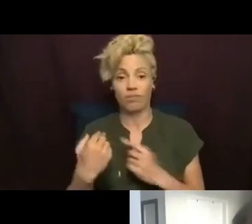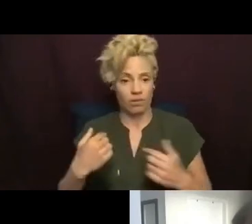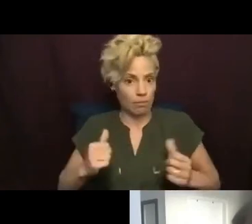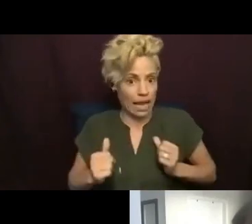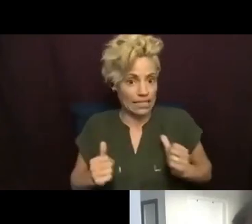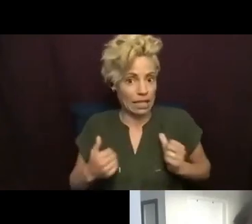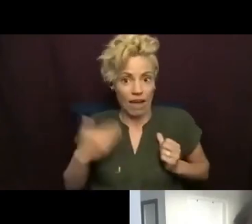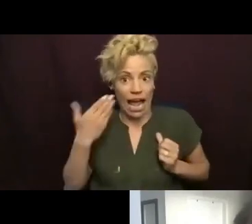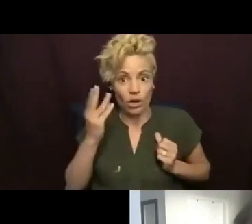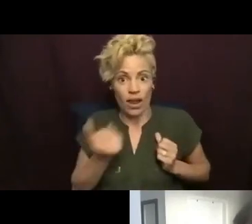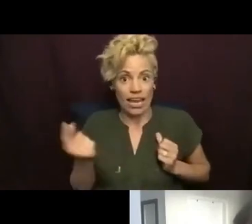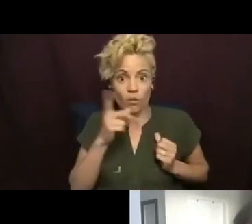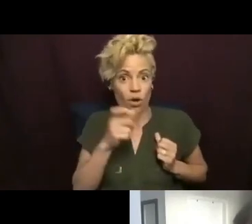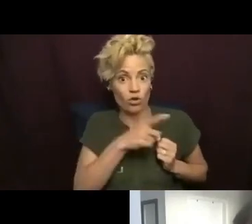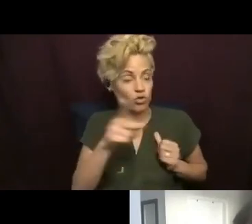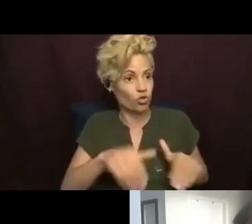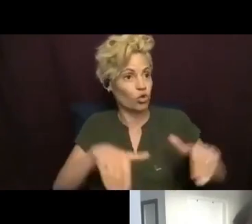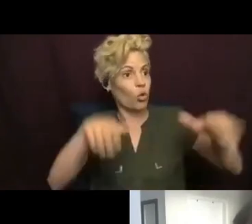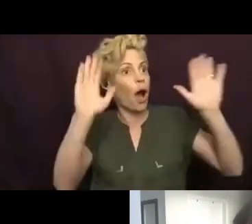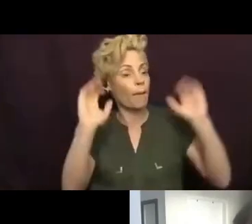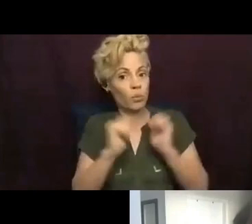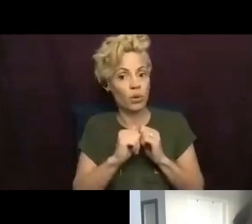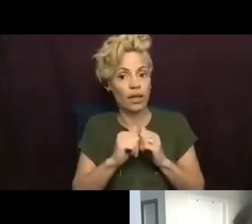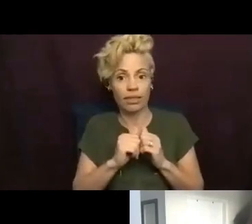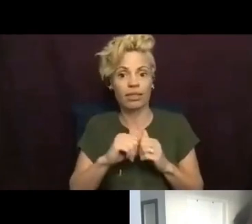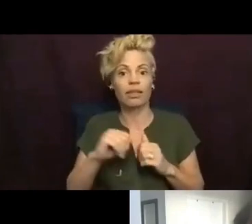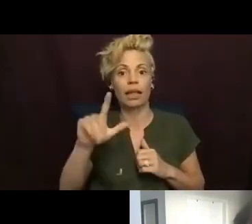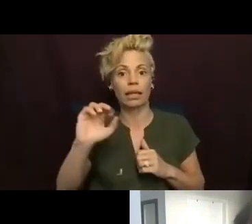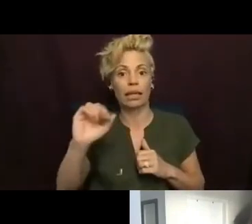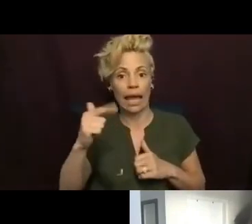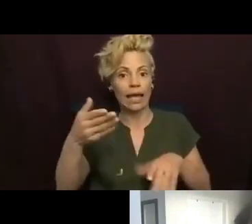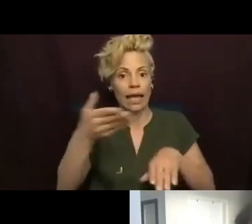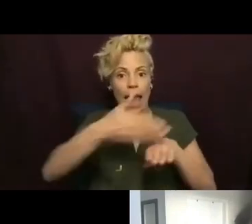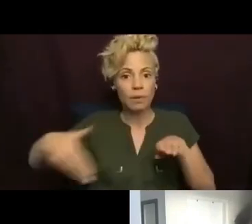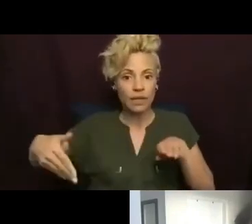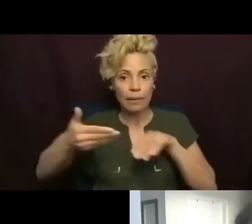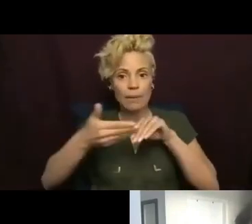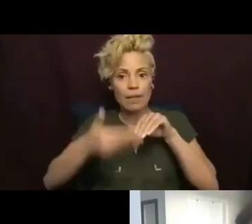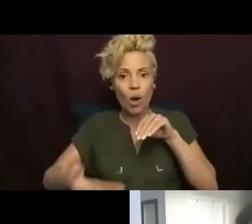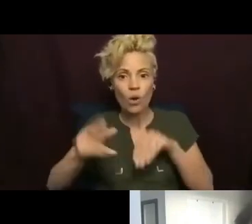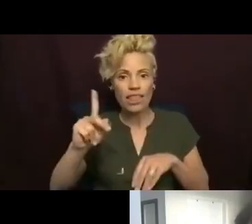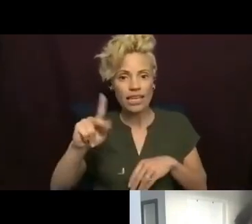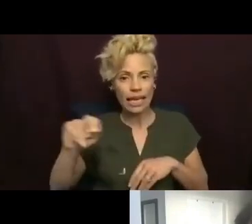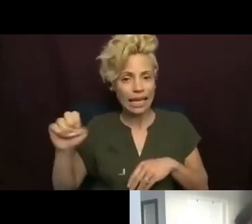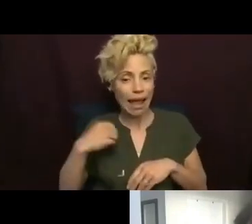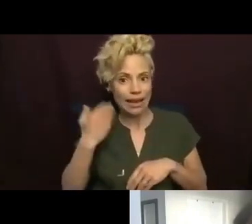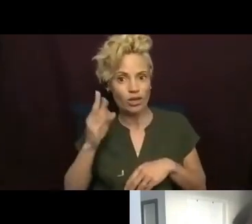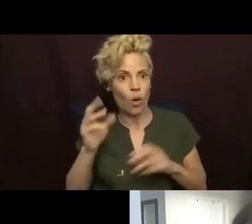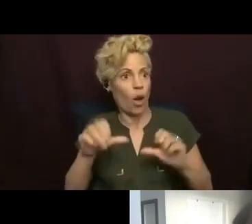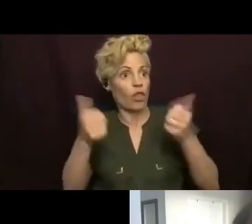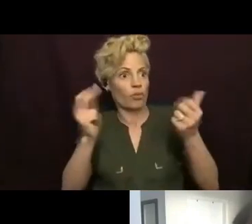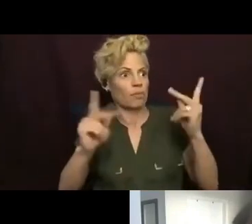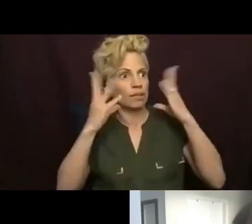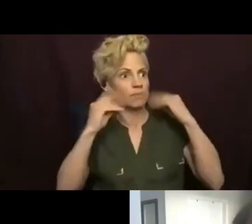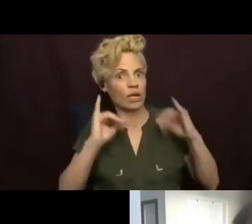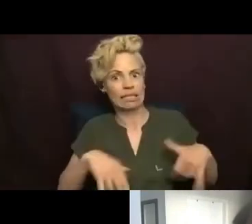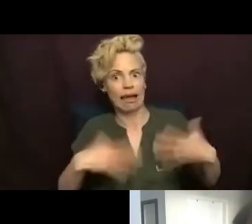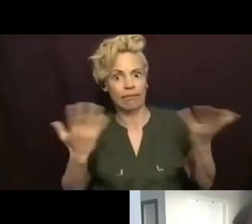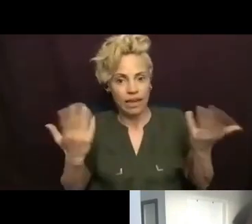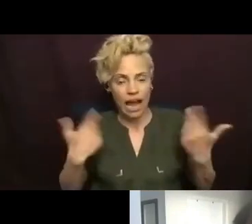with legs missing from below the knees or this hidden scandal that I was trying to find out about myself